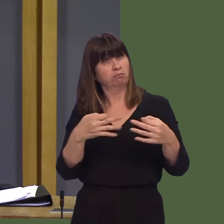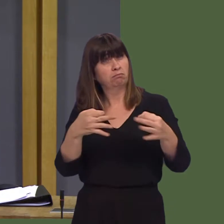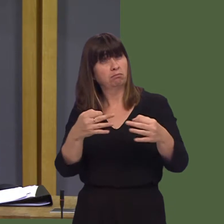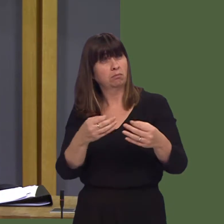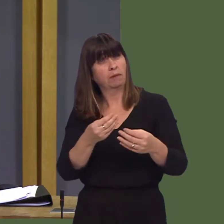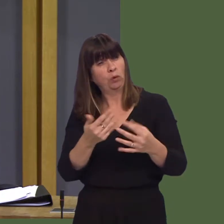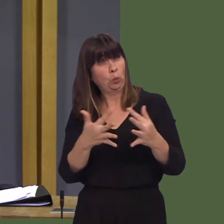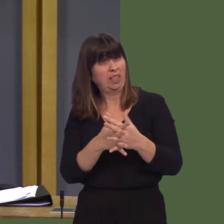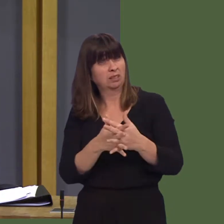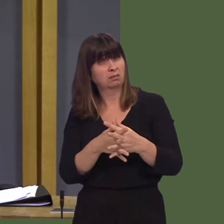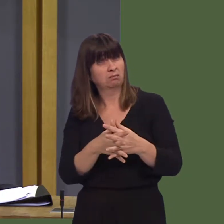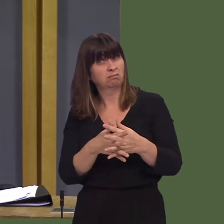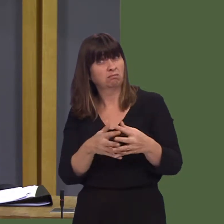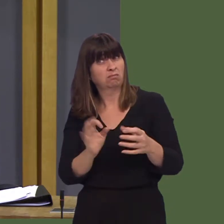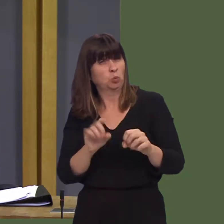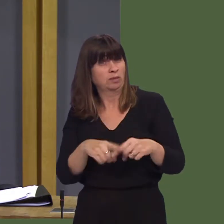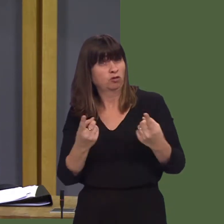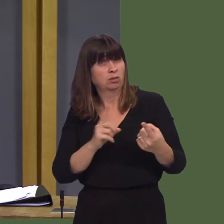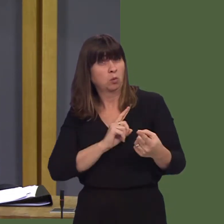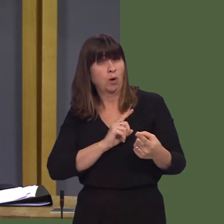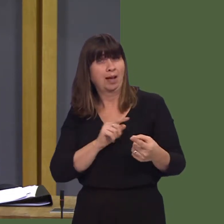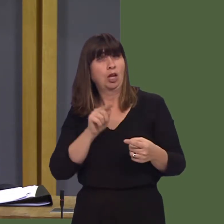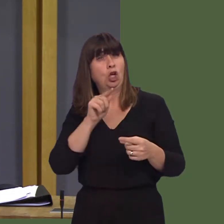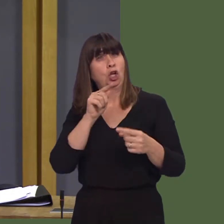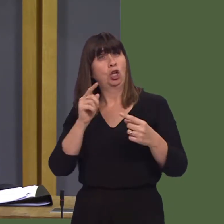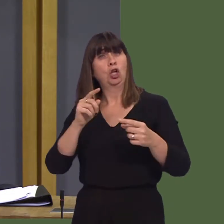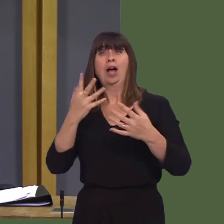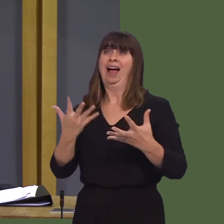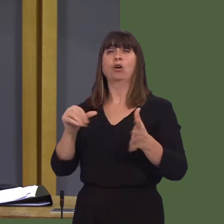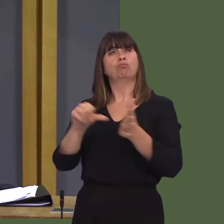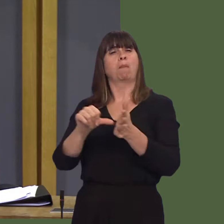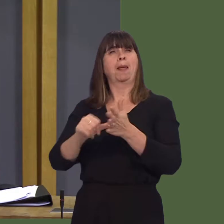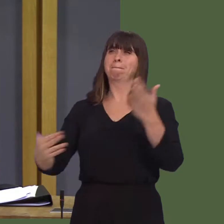Would you agree that, since it's a twentieth-century answer to a twenty-first-century problem,